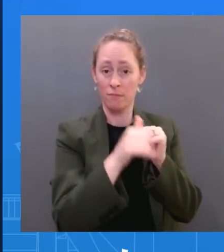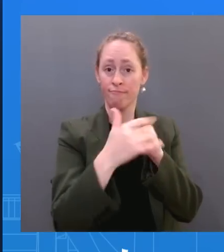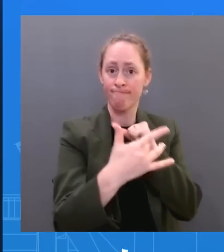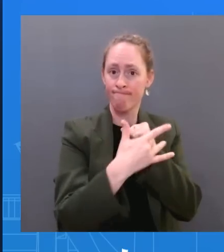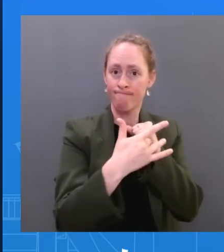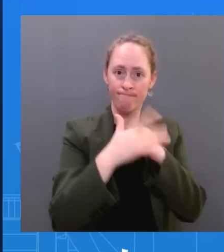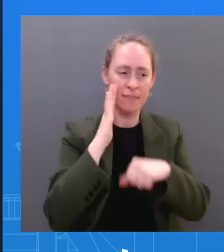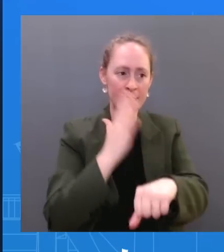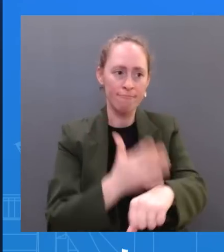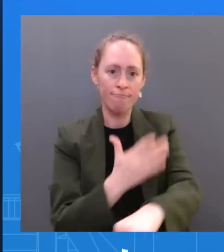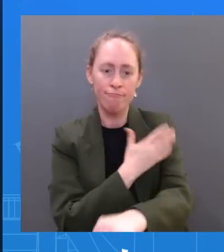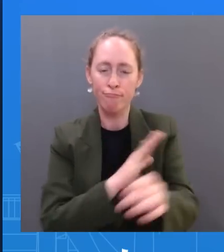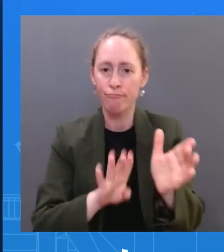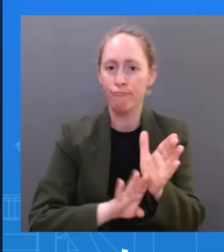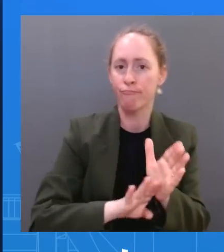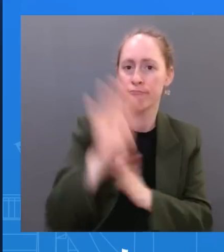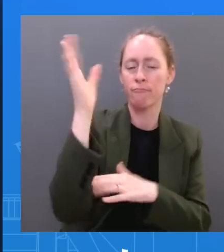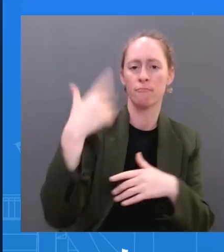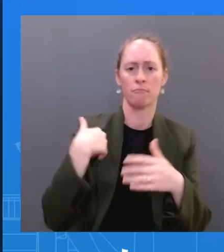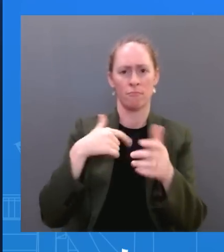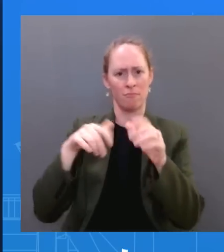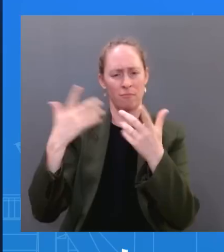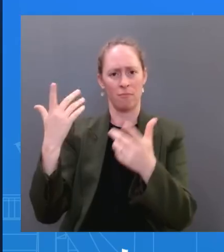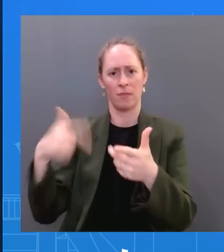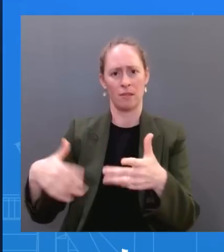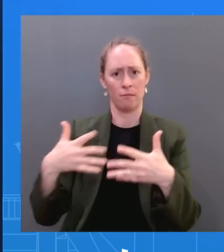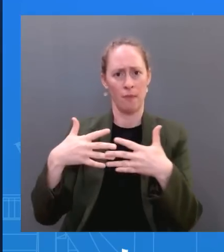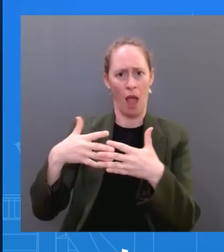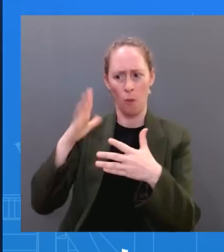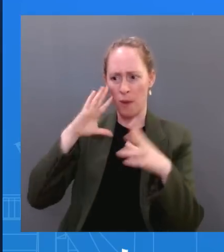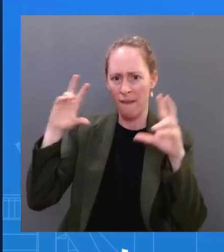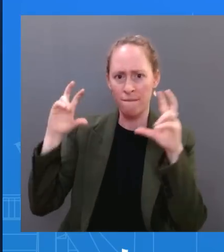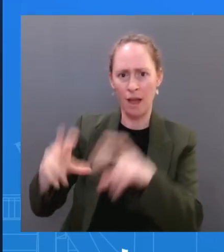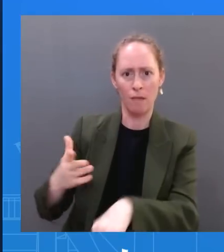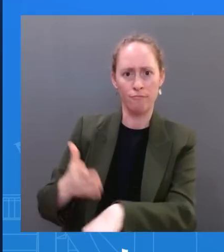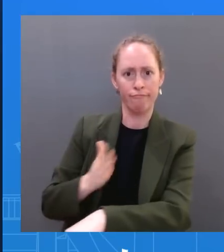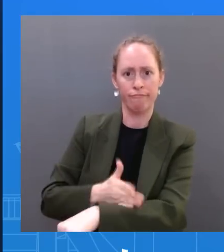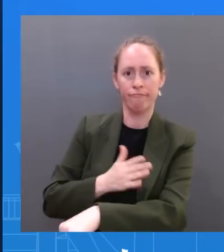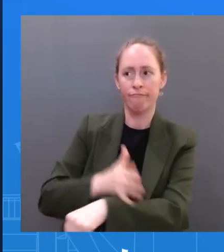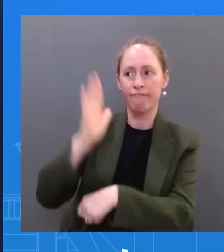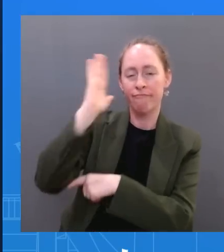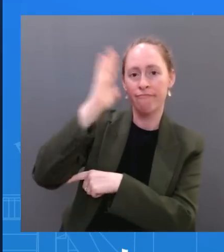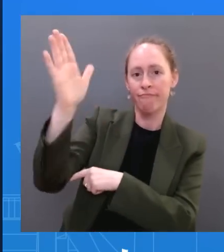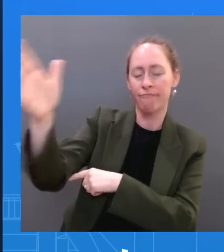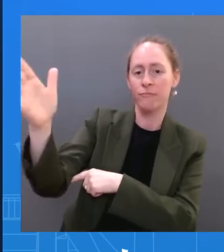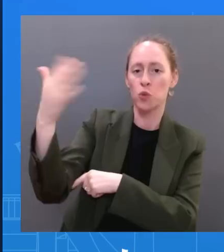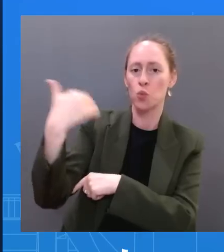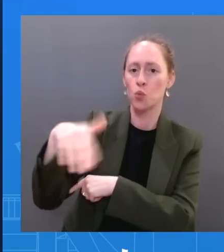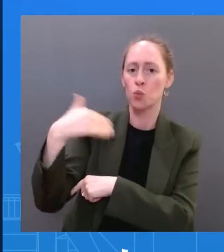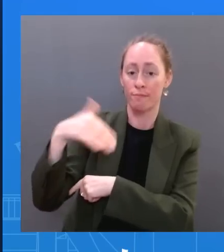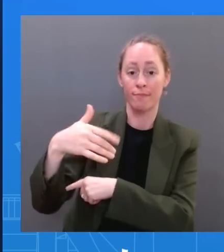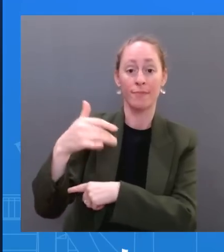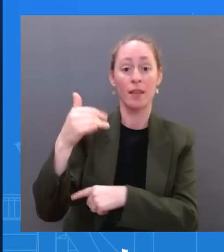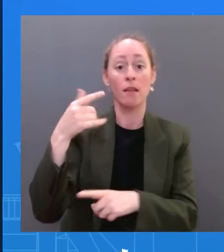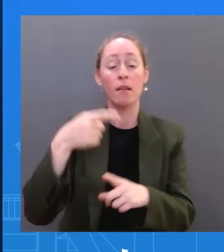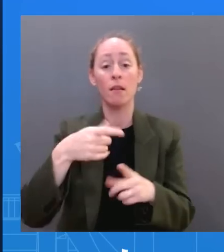the next generation of leading weapons is bound up in our ability to ensure that we have a secure and reliant,